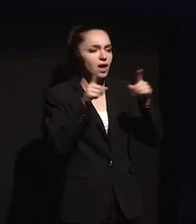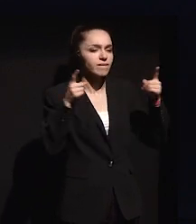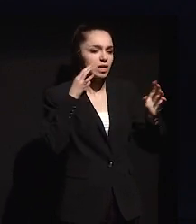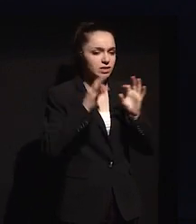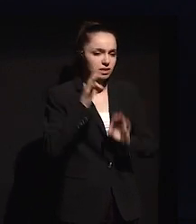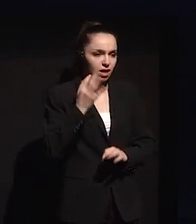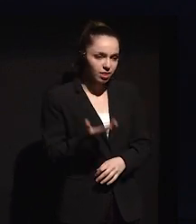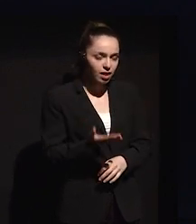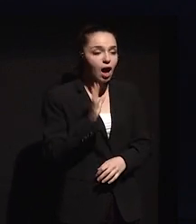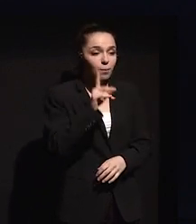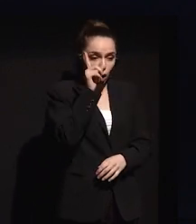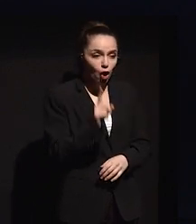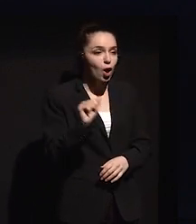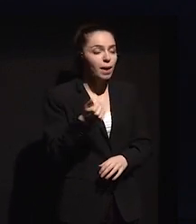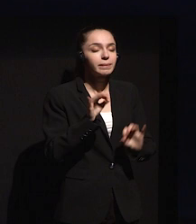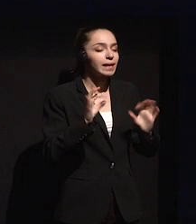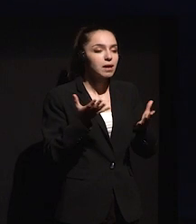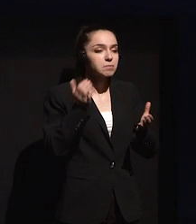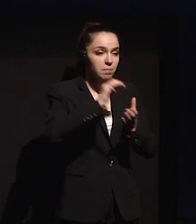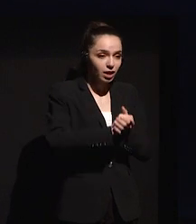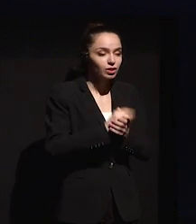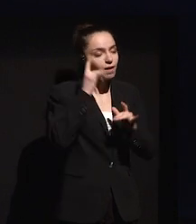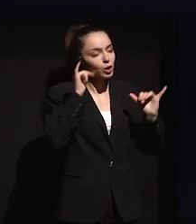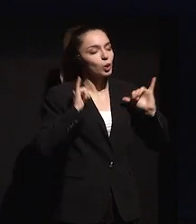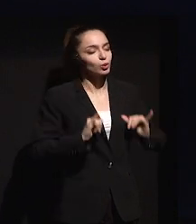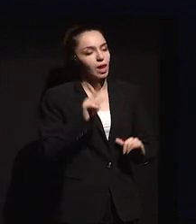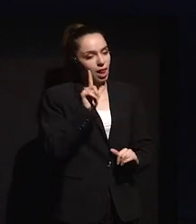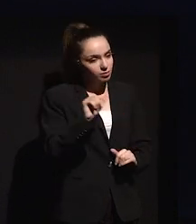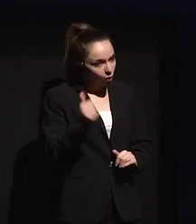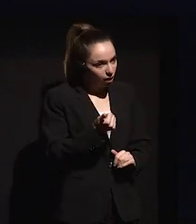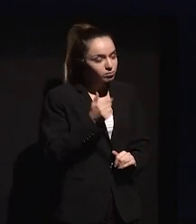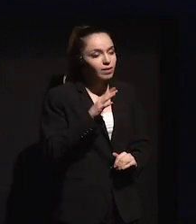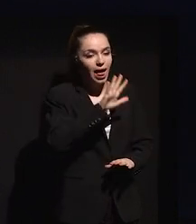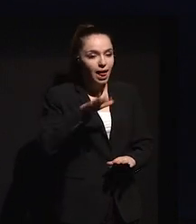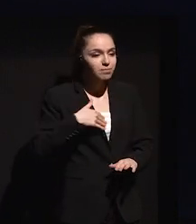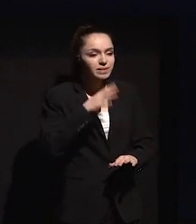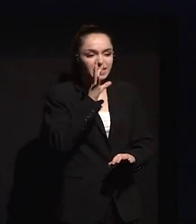However, first of all, we are the women who take responsibility in order to establish peace and tranquility.